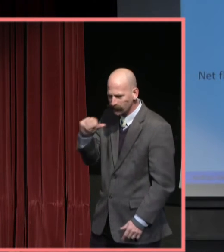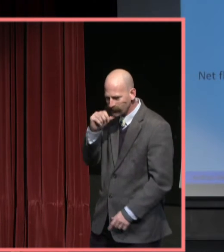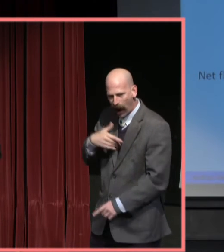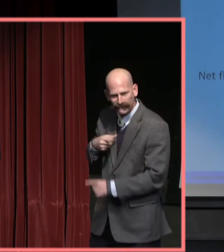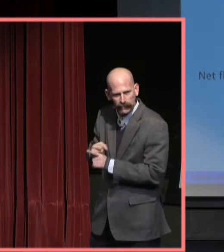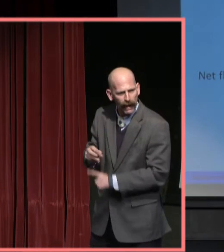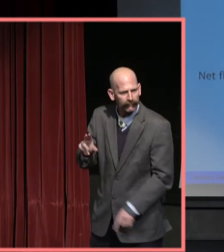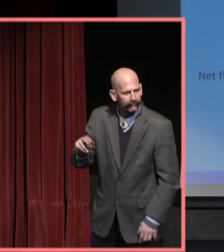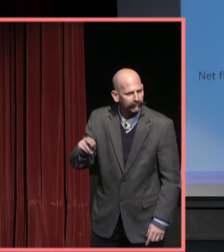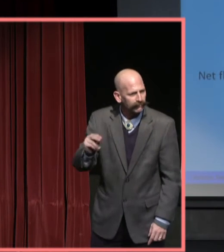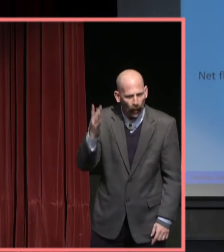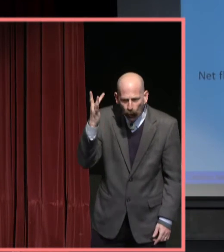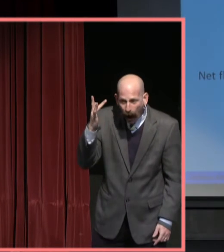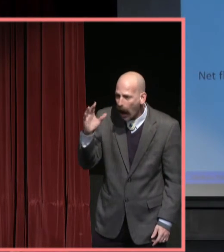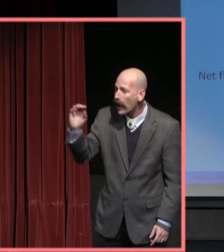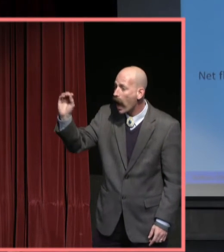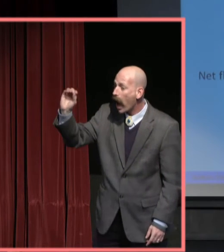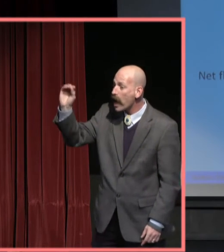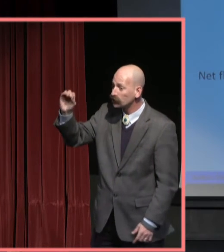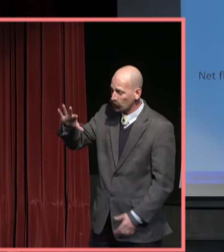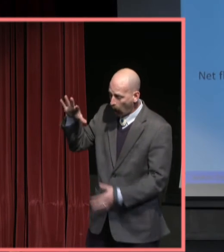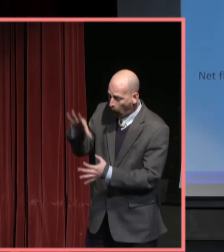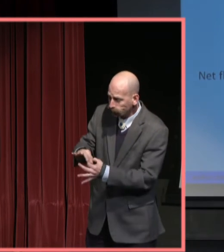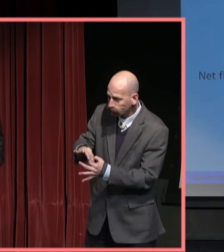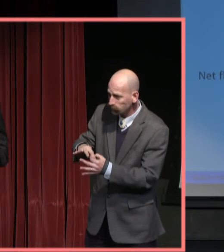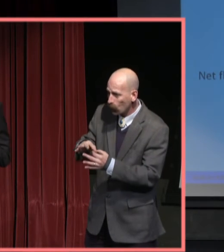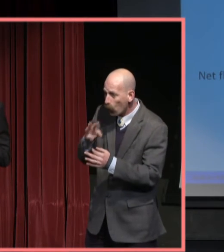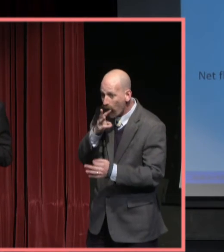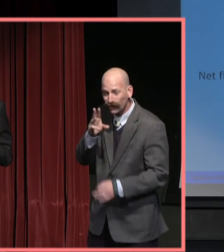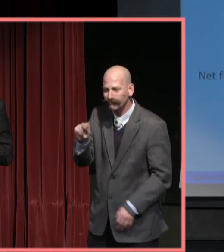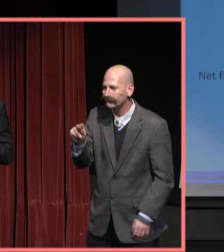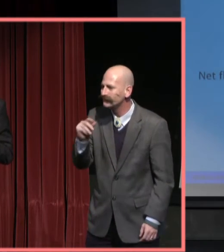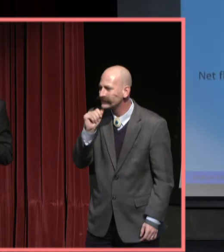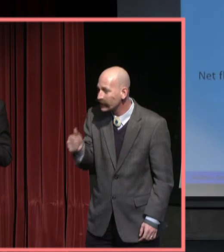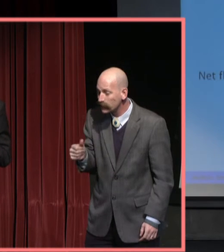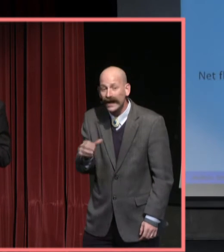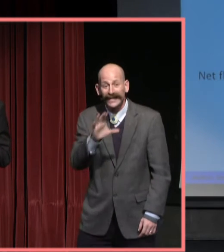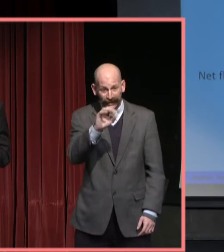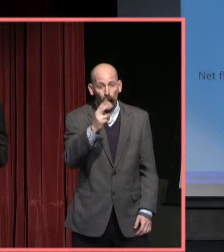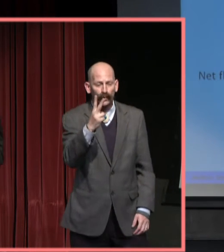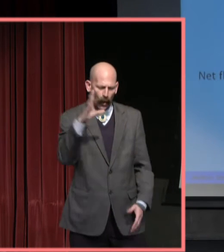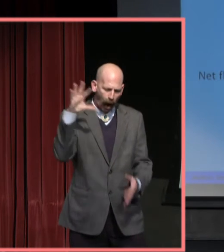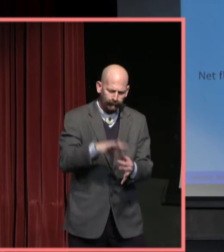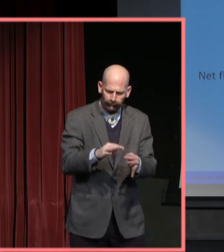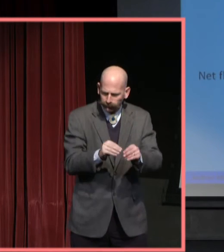because oxygen is very insoluble in seawater. CO2 is very soluble, oxygen is not.